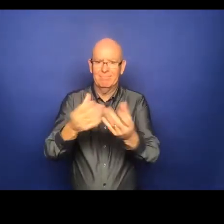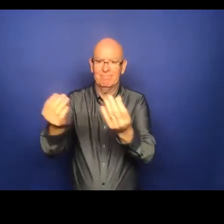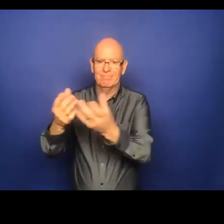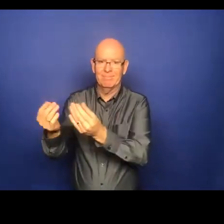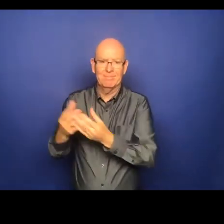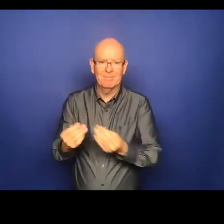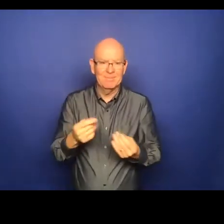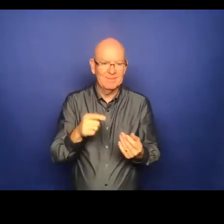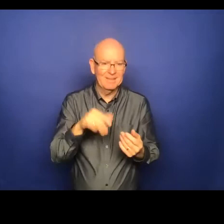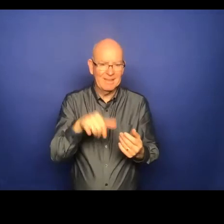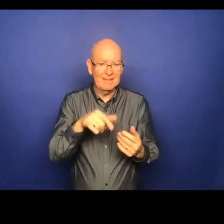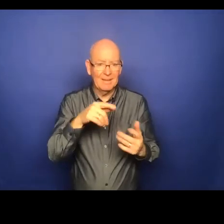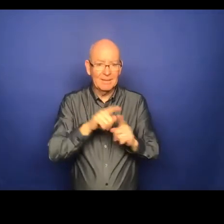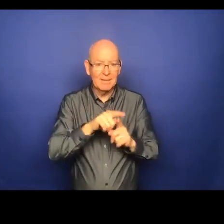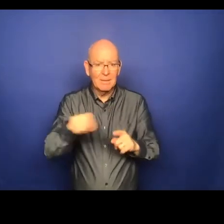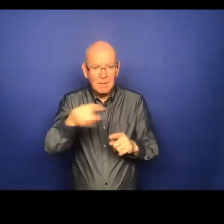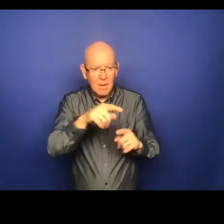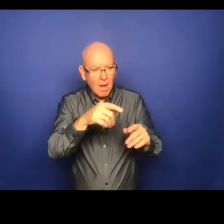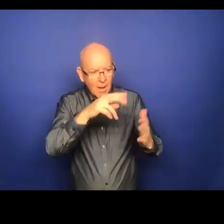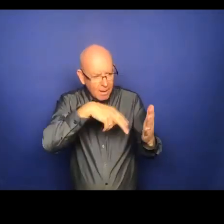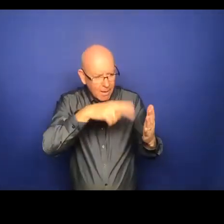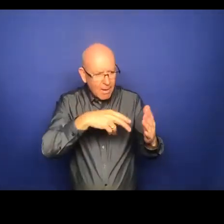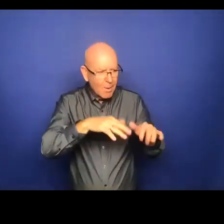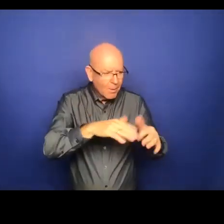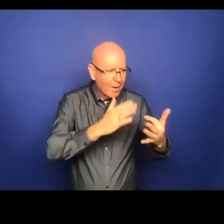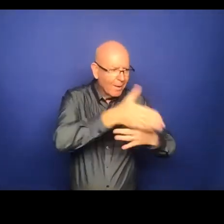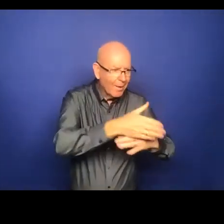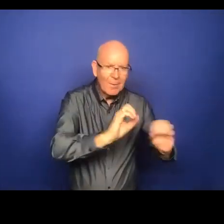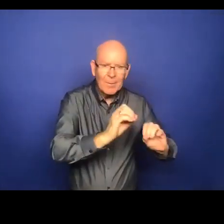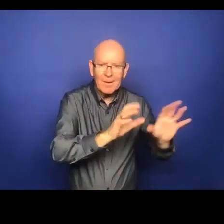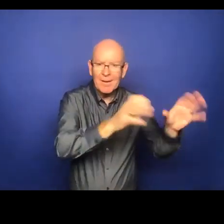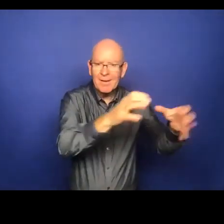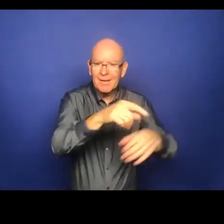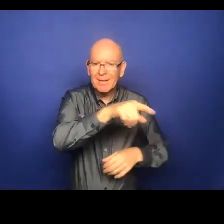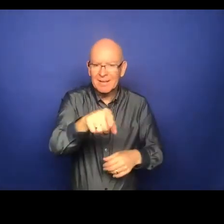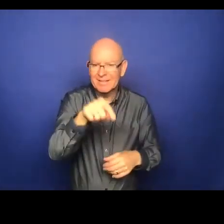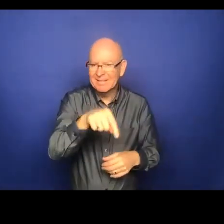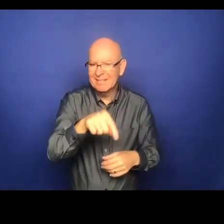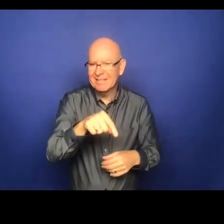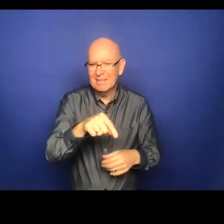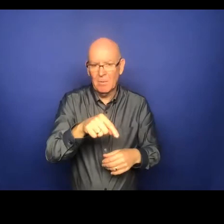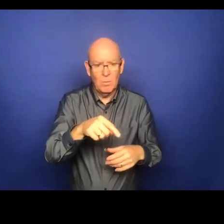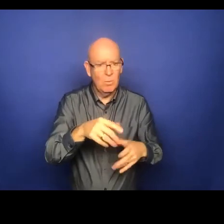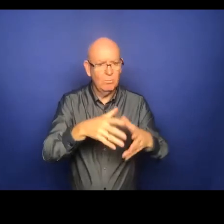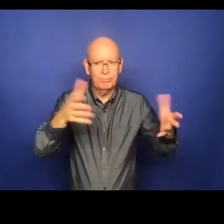digital literacy of this particular population, which is definitely